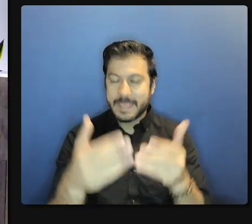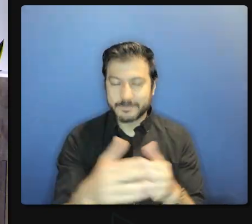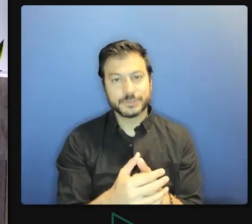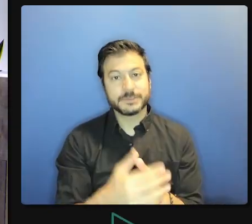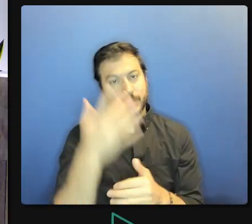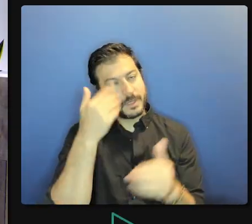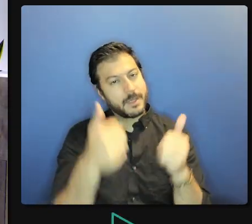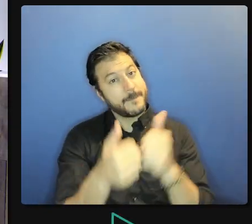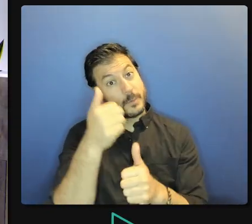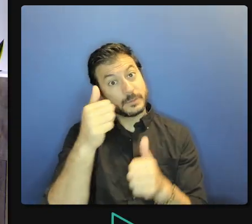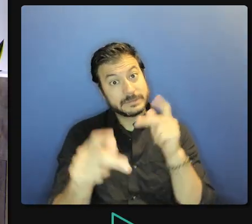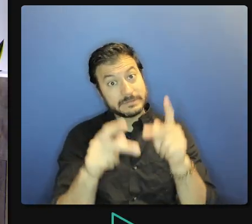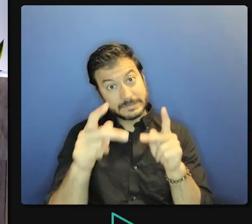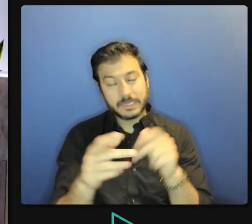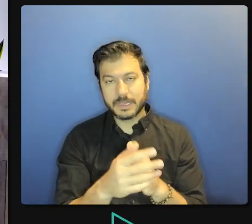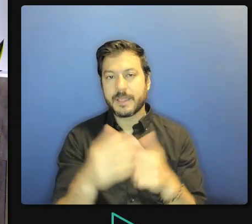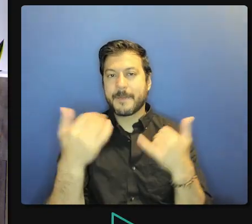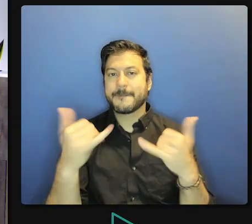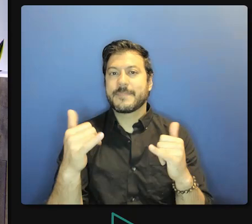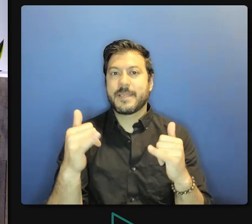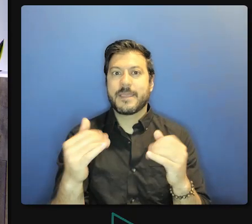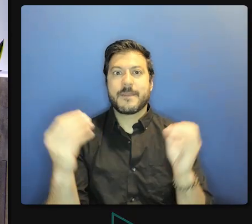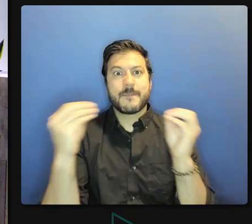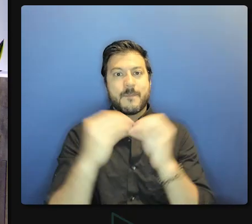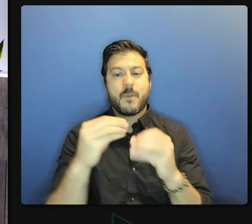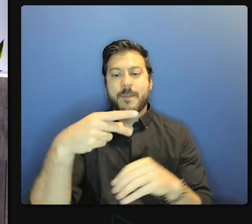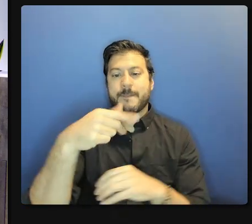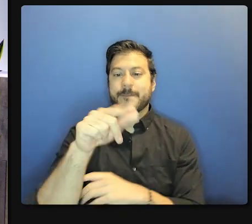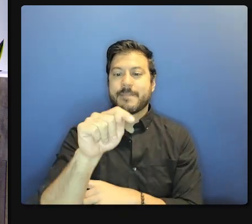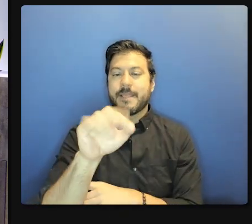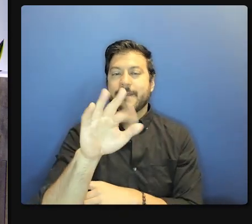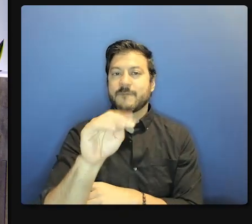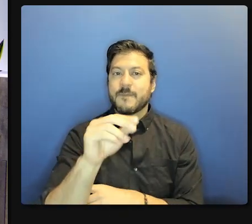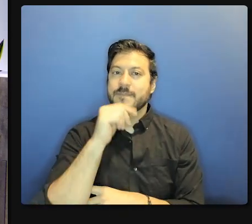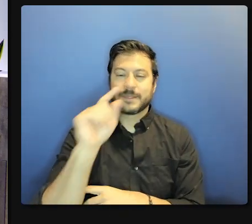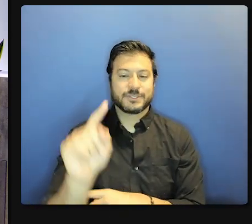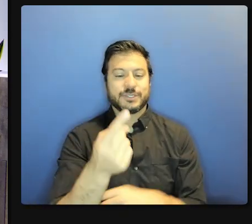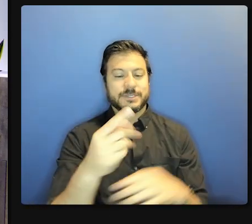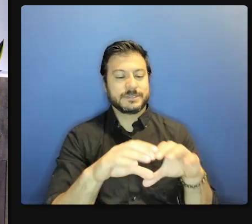Most people play on several platforms, not just gaming consoles.